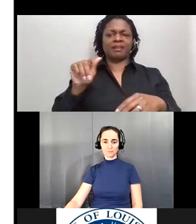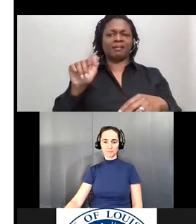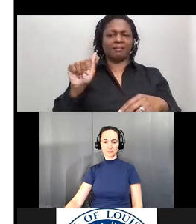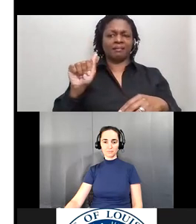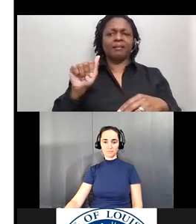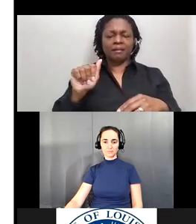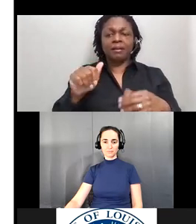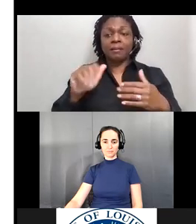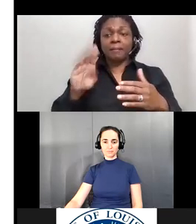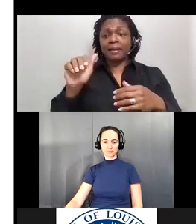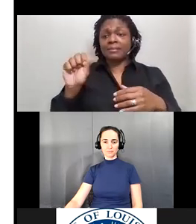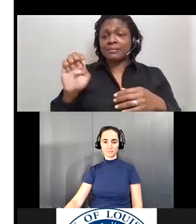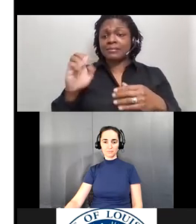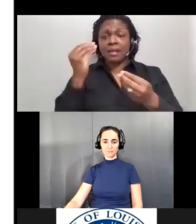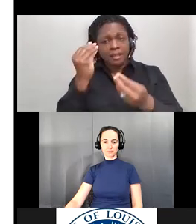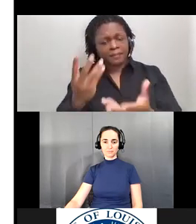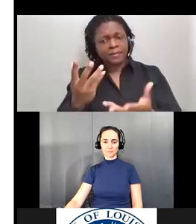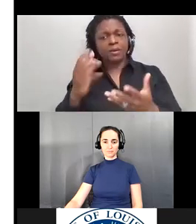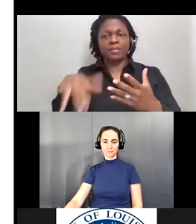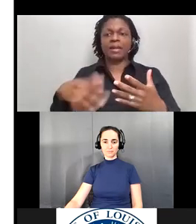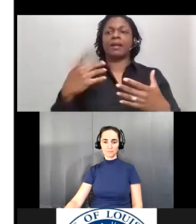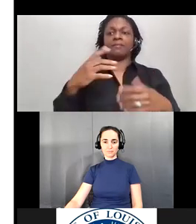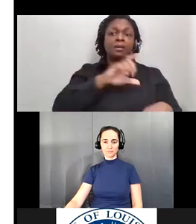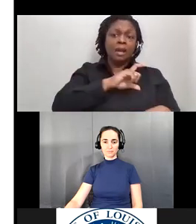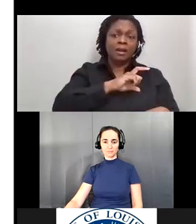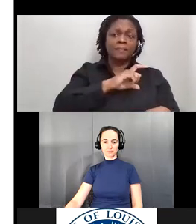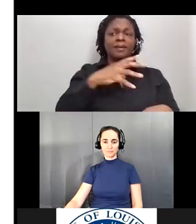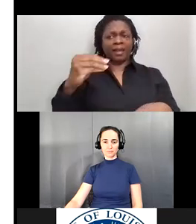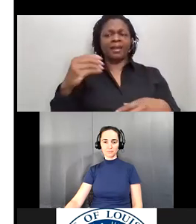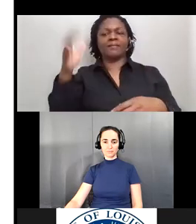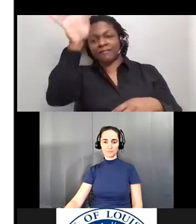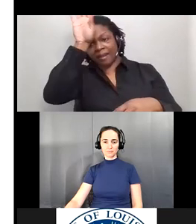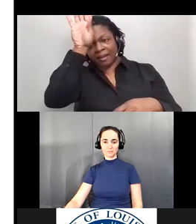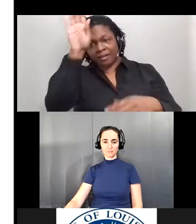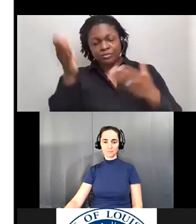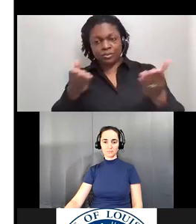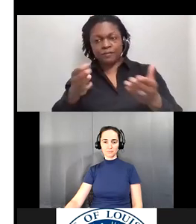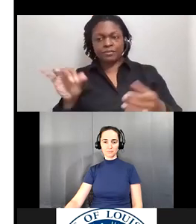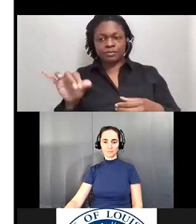also for the fire service as well. And one thing you can ask them is hey do you guys